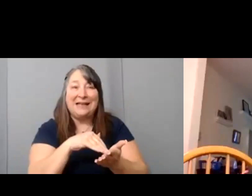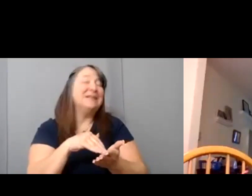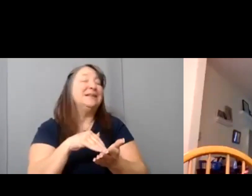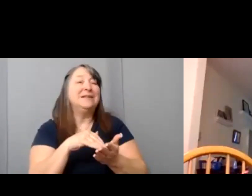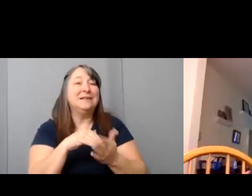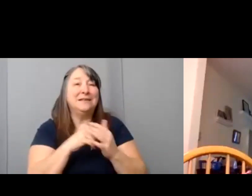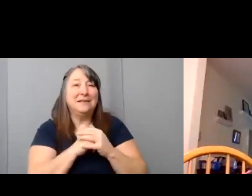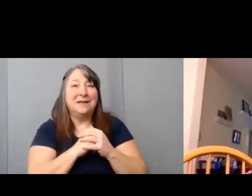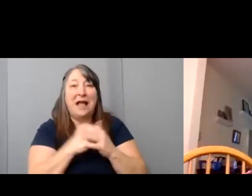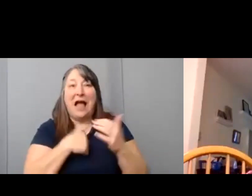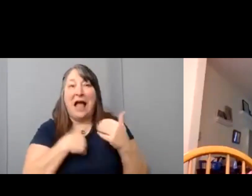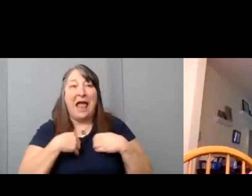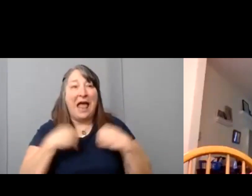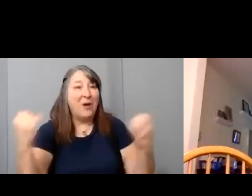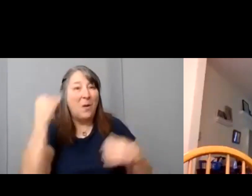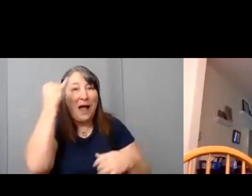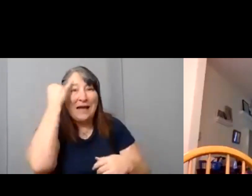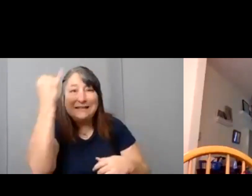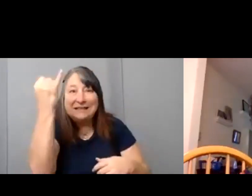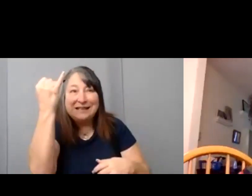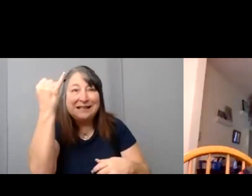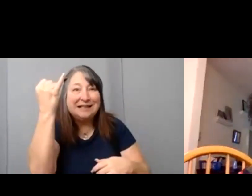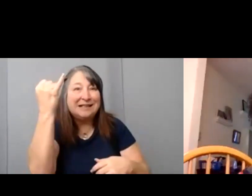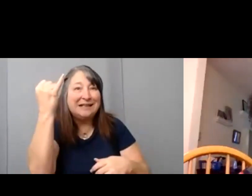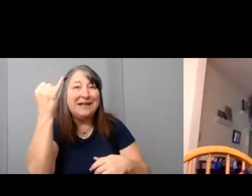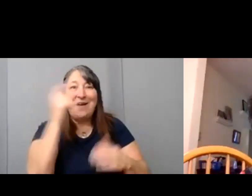I had no idea if I could, honestly. I knew I was an actor.